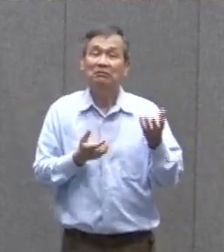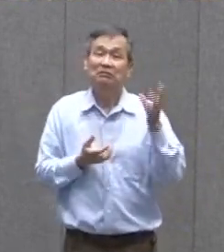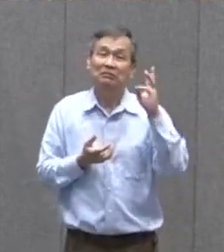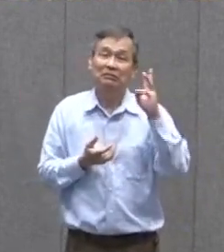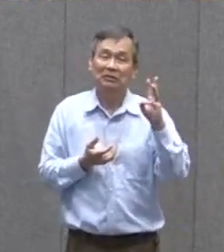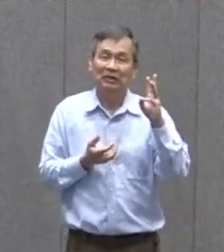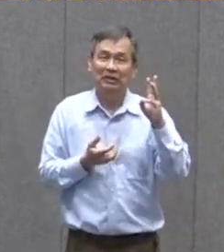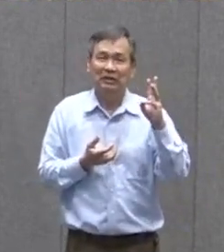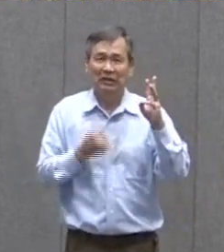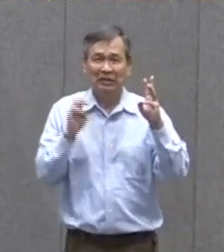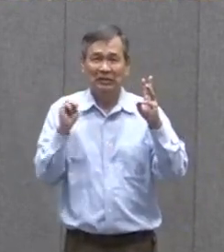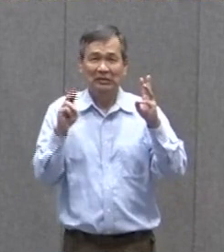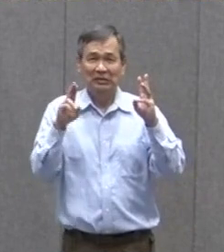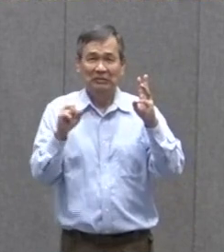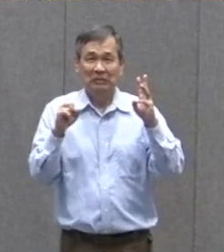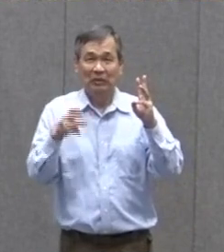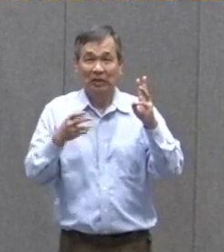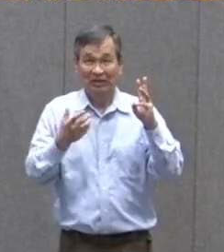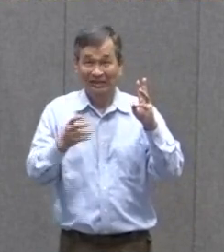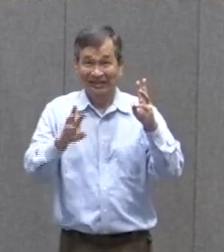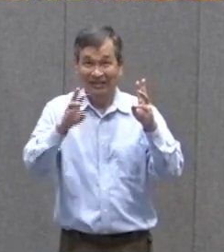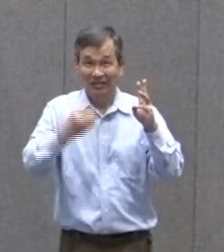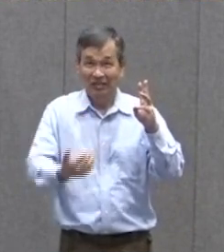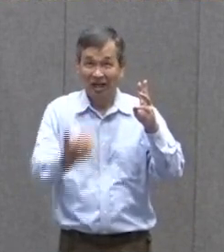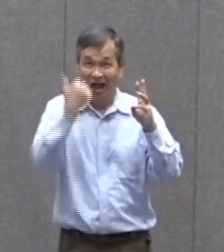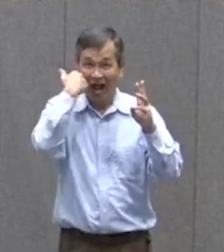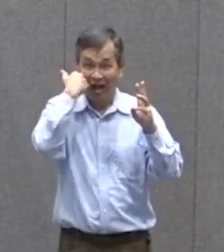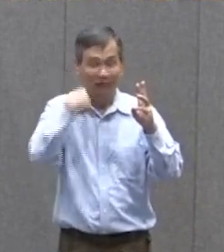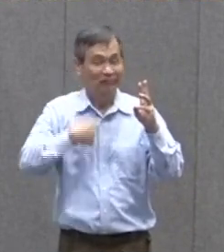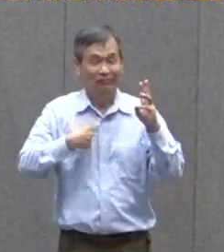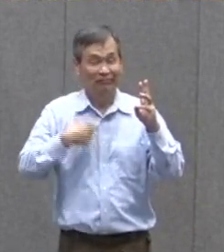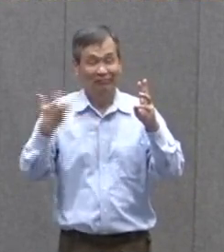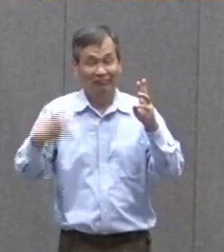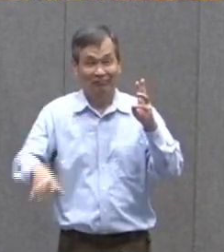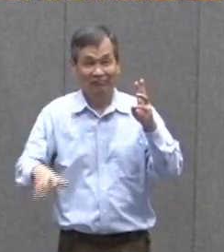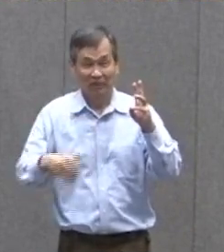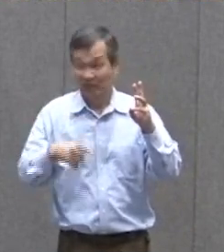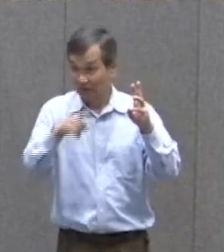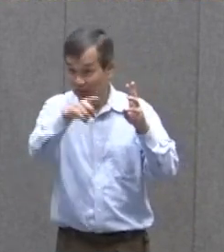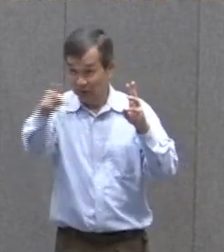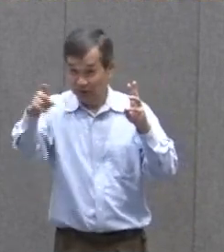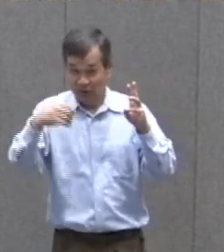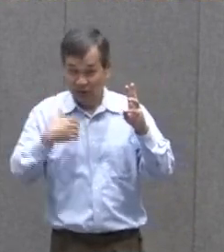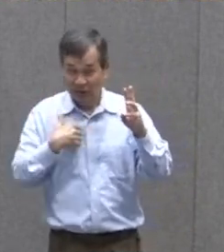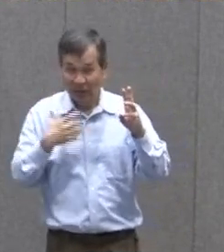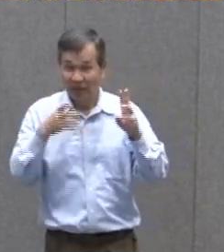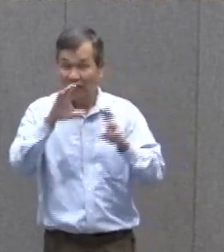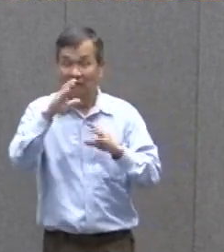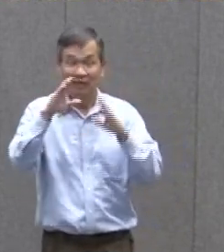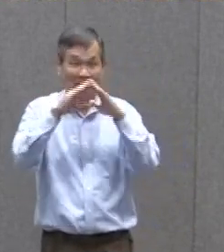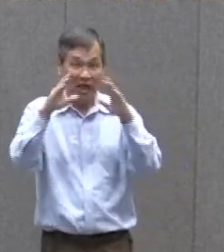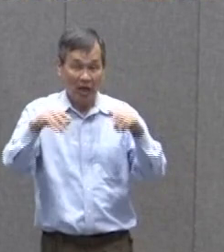I would not want to eat six bowls of mush. Do you have six bowls at your house?